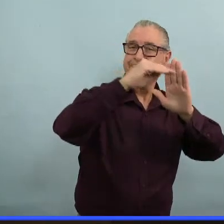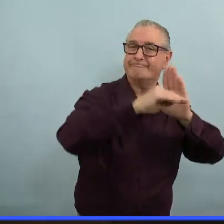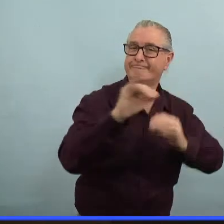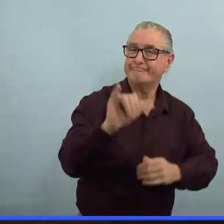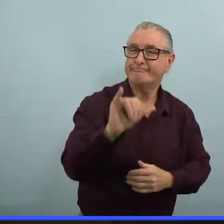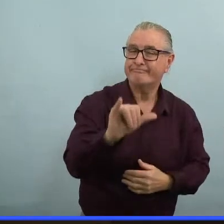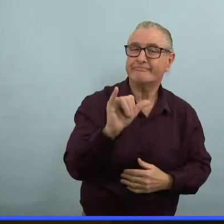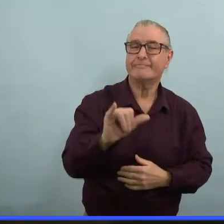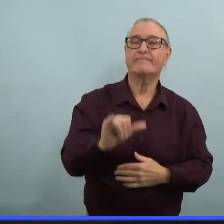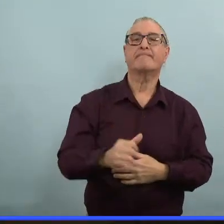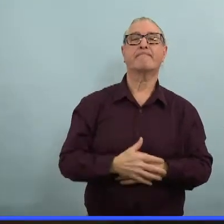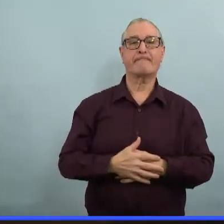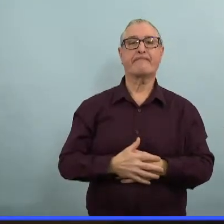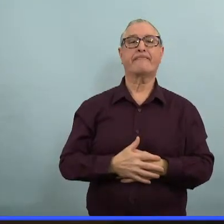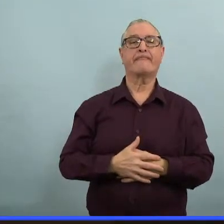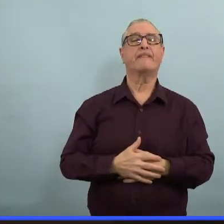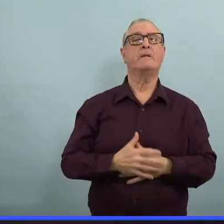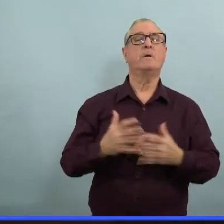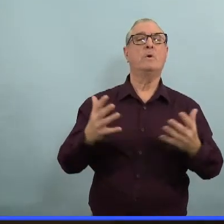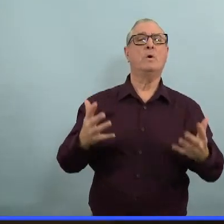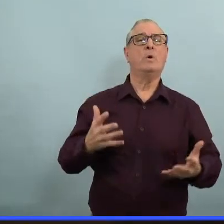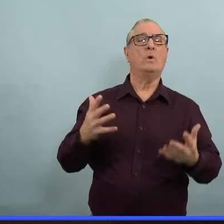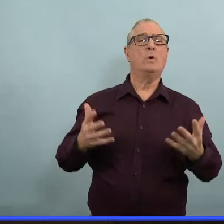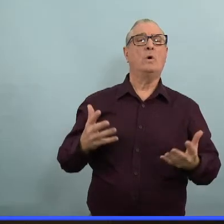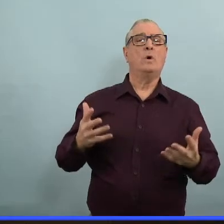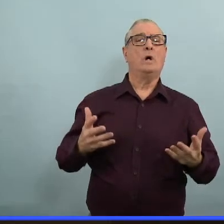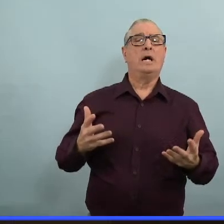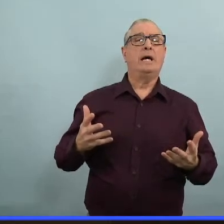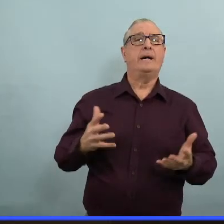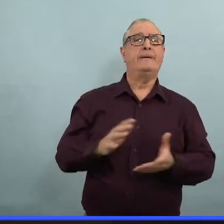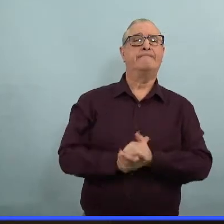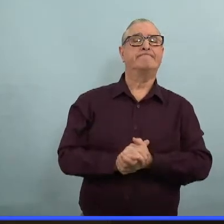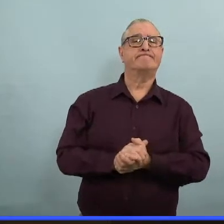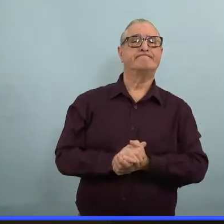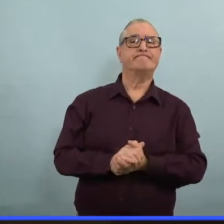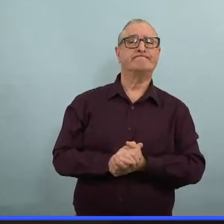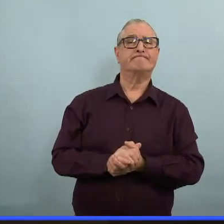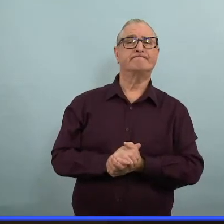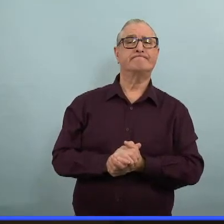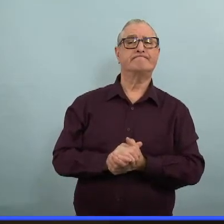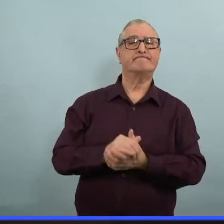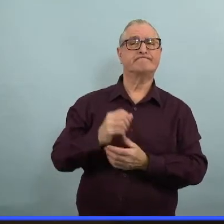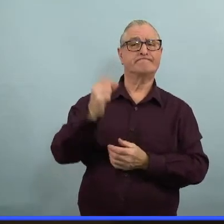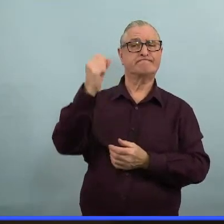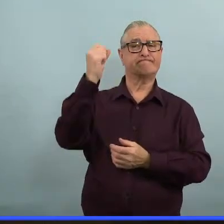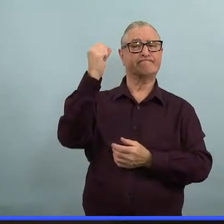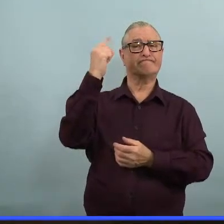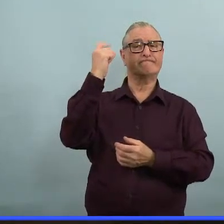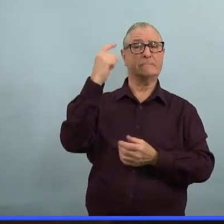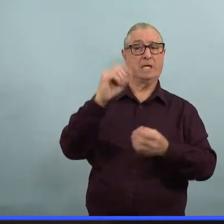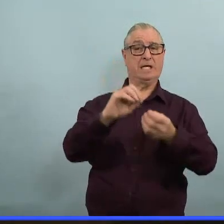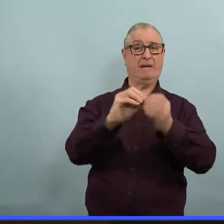we can't necessarily go and see how many people are infected with the virus a lot has to just go